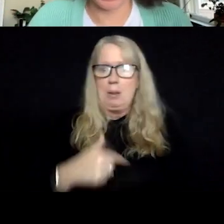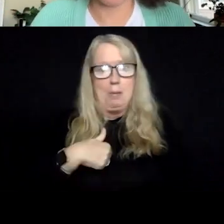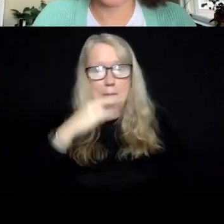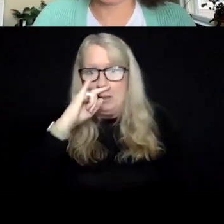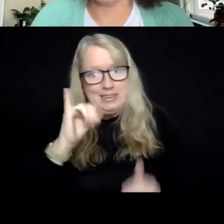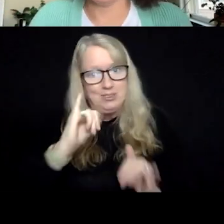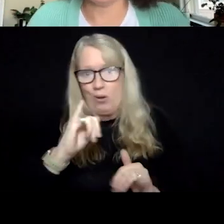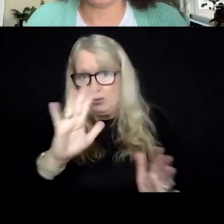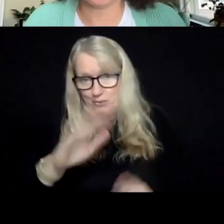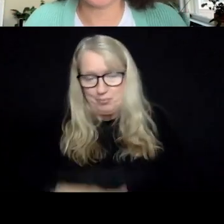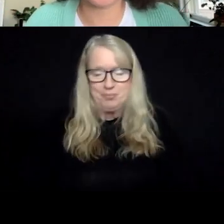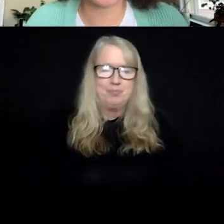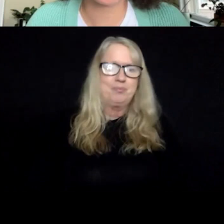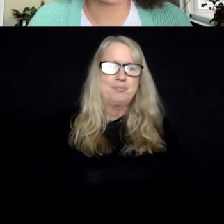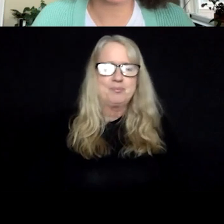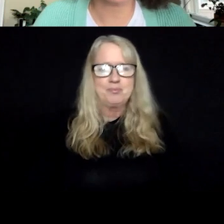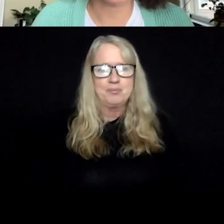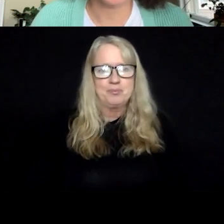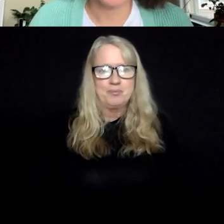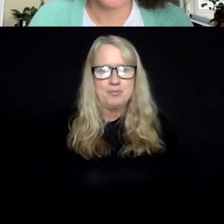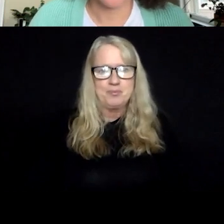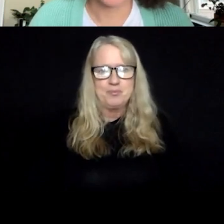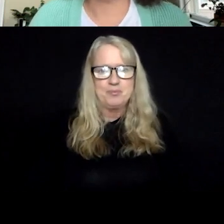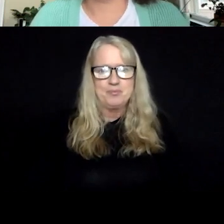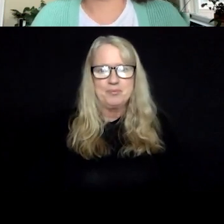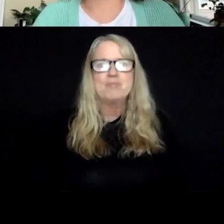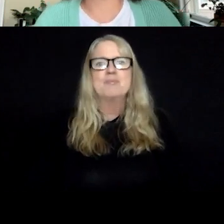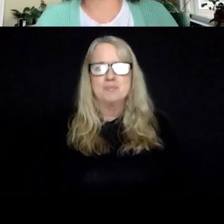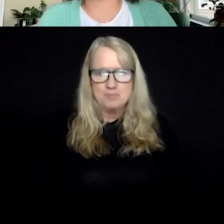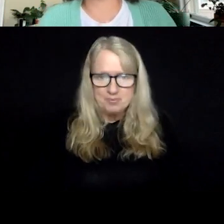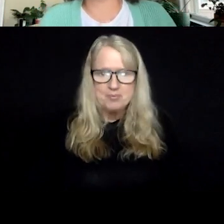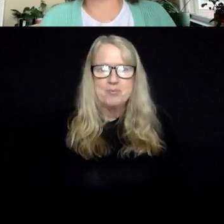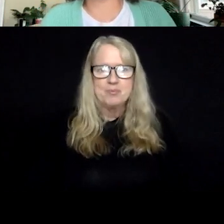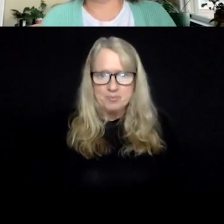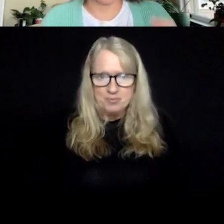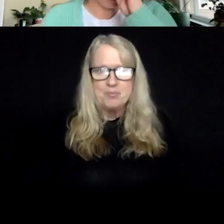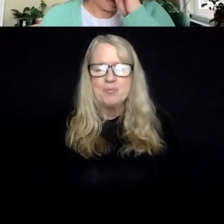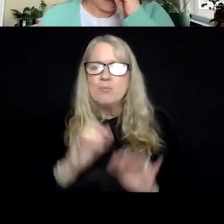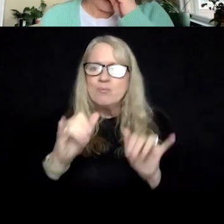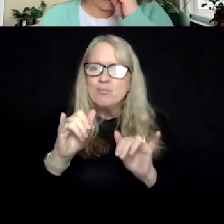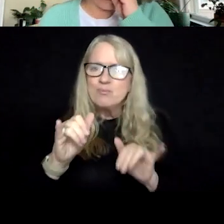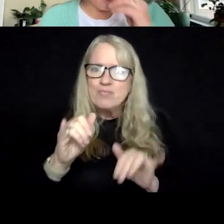OKAY. NEXT SLIDE. OKAY. SO IT IS AN INTERESTING THING.